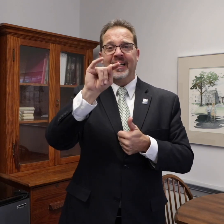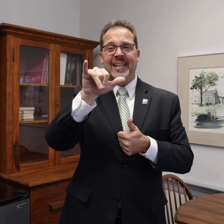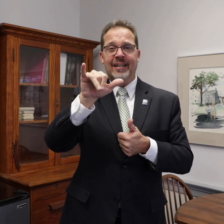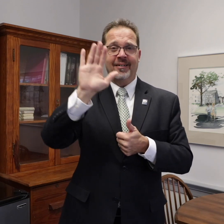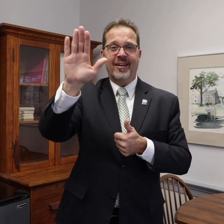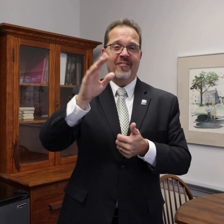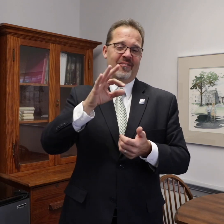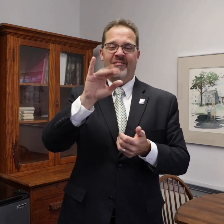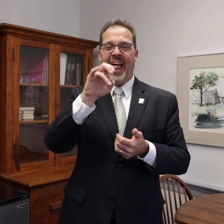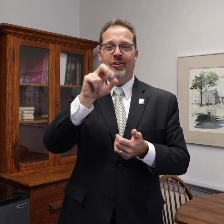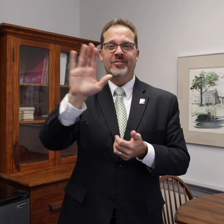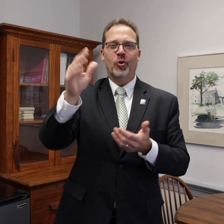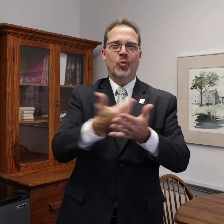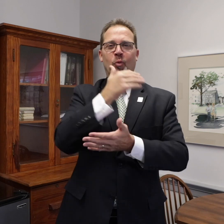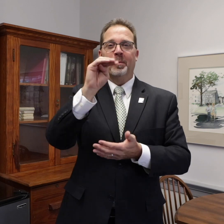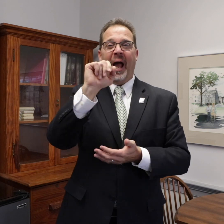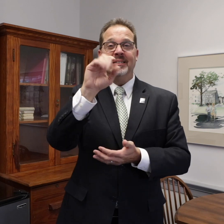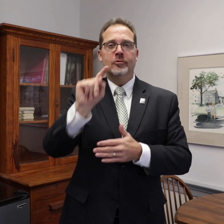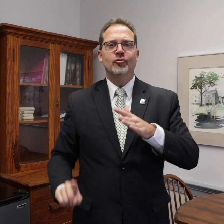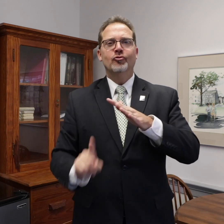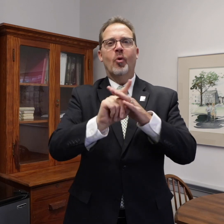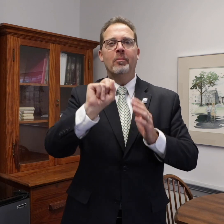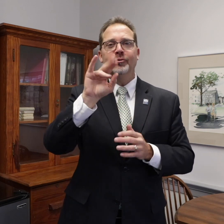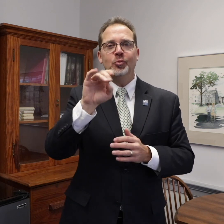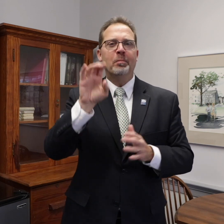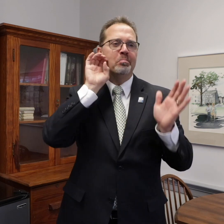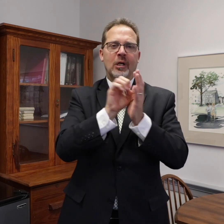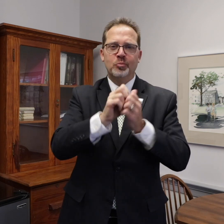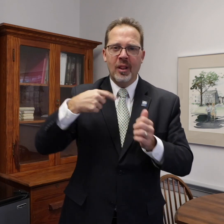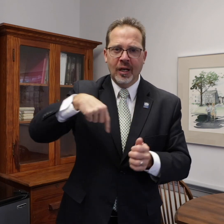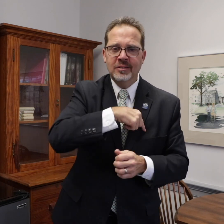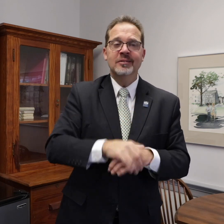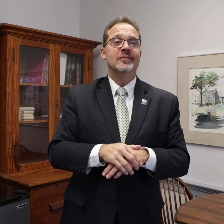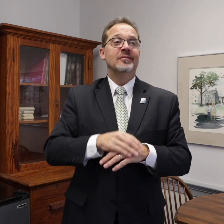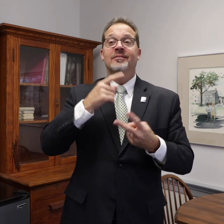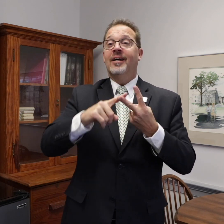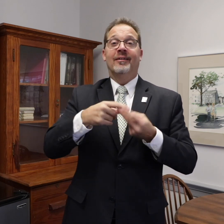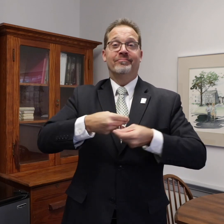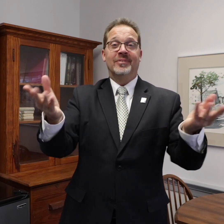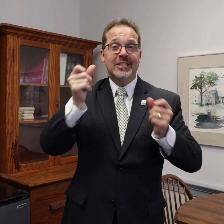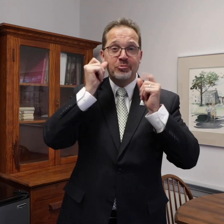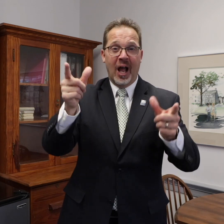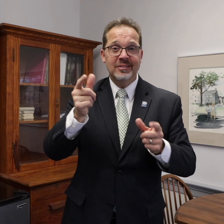pictures with Gritty (the new Flyers mascot), and had dinner and ice cream. We